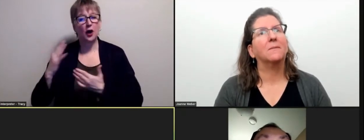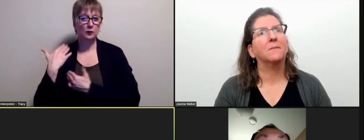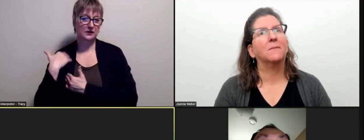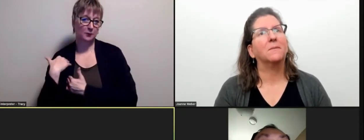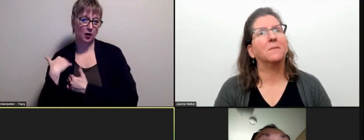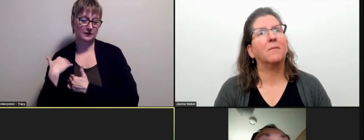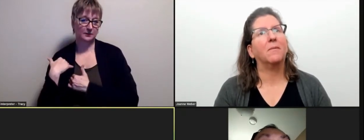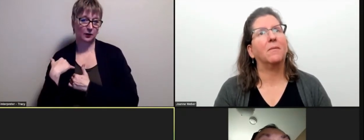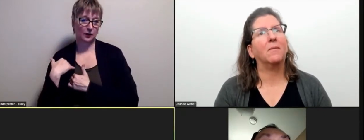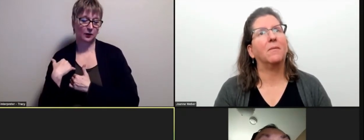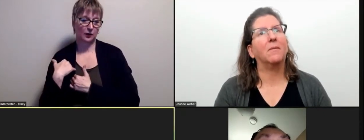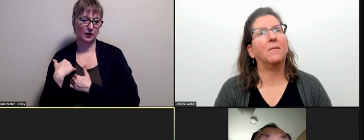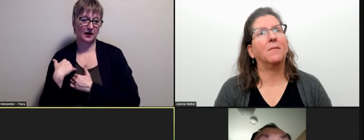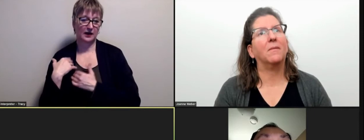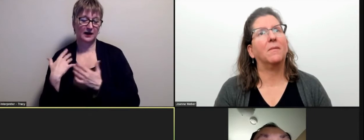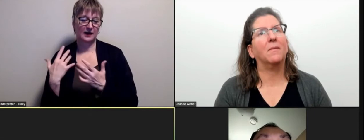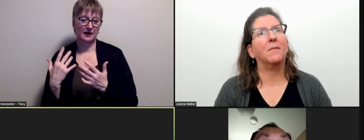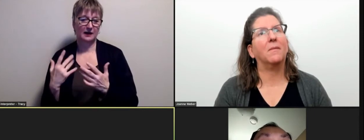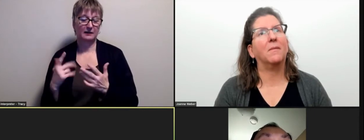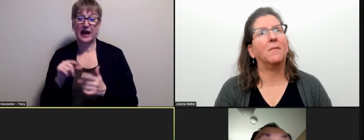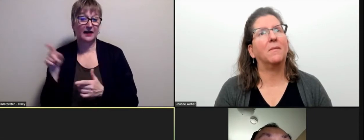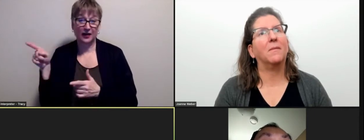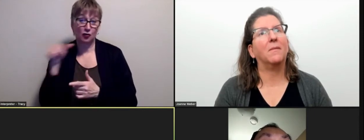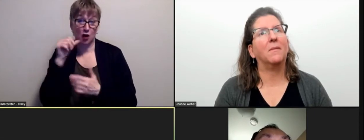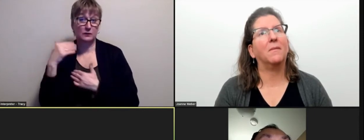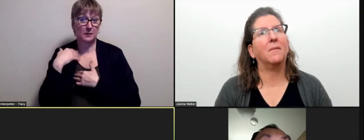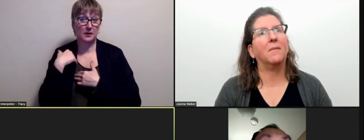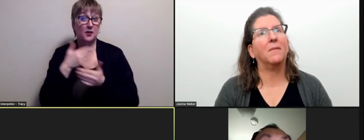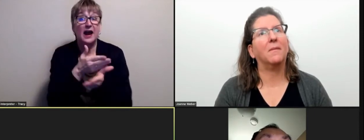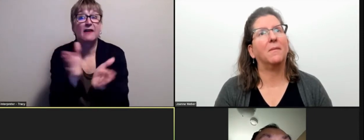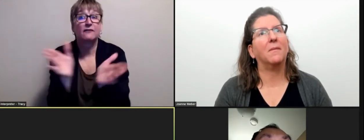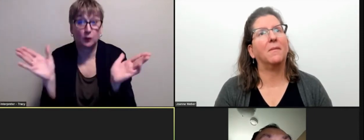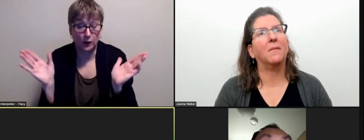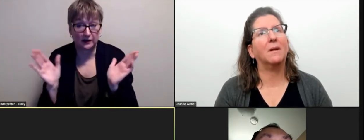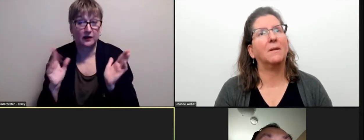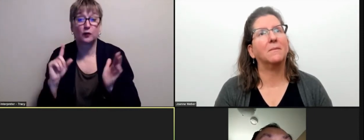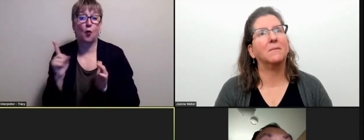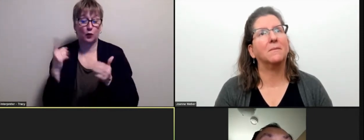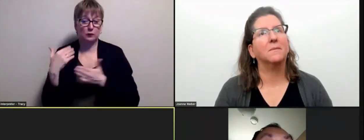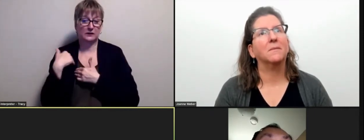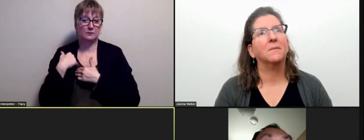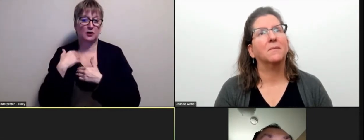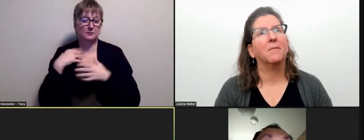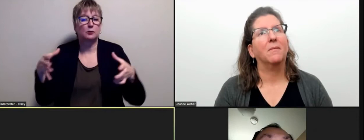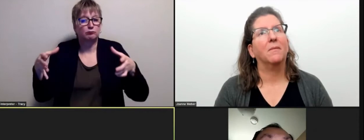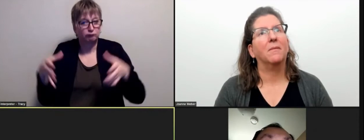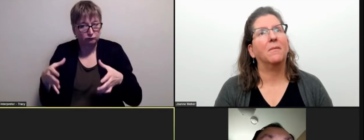and they're not responsible for everyone for for anyone else who wasn't in the ESP program.